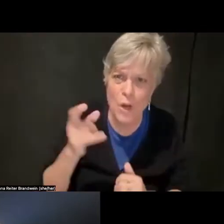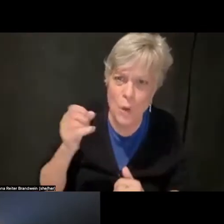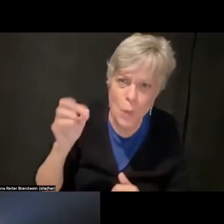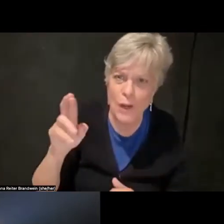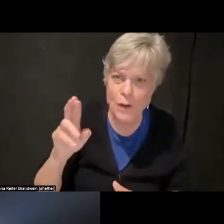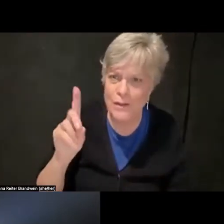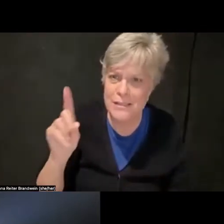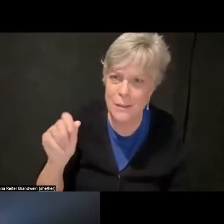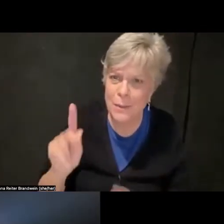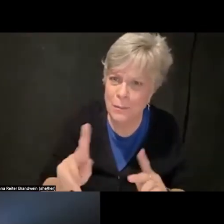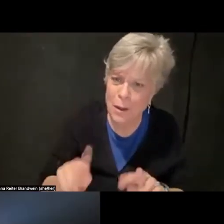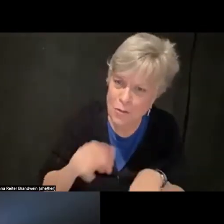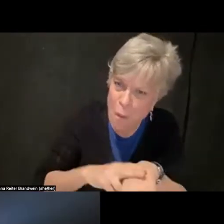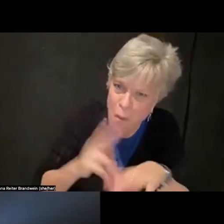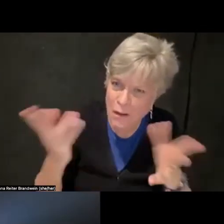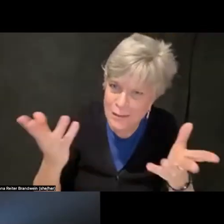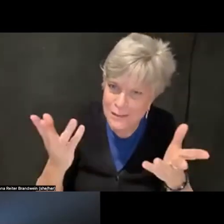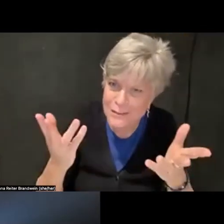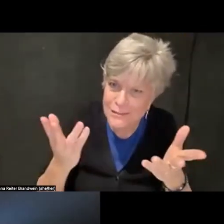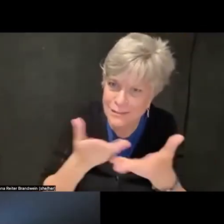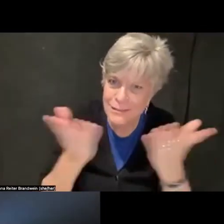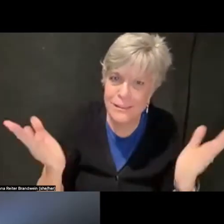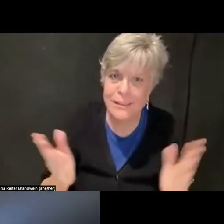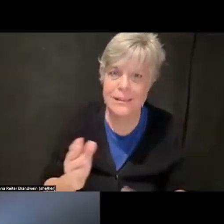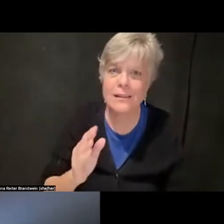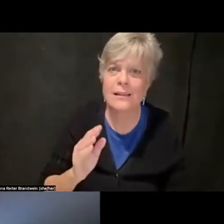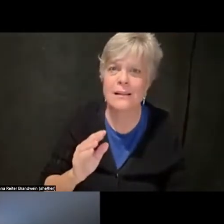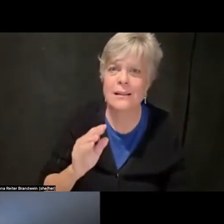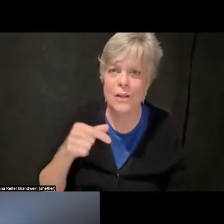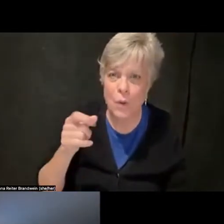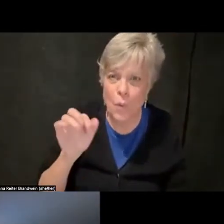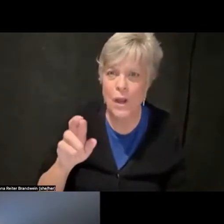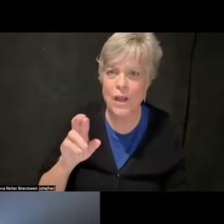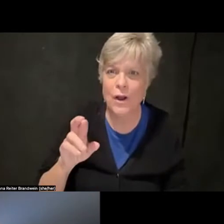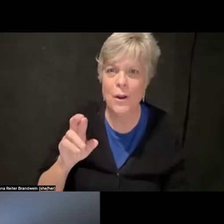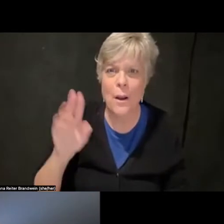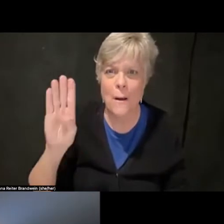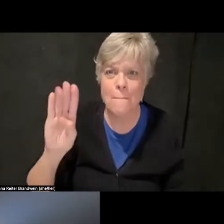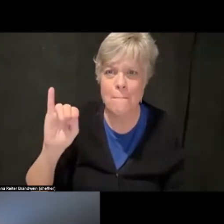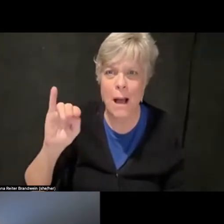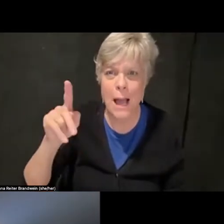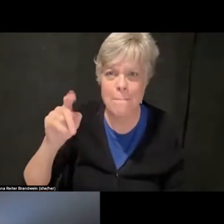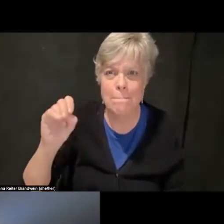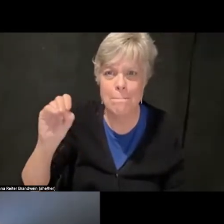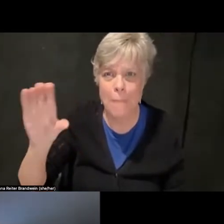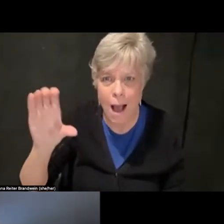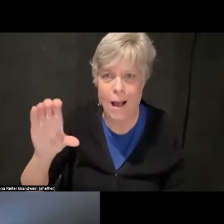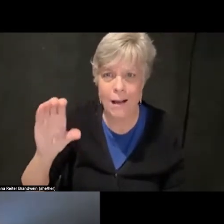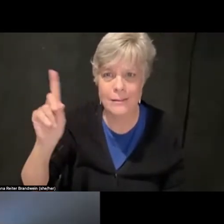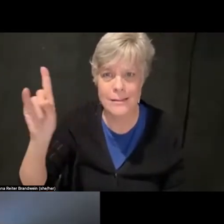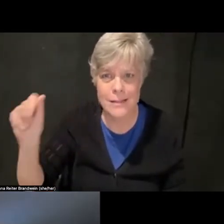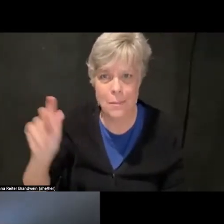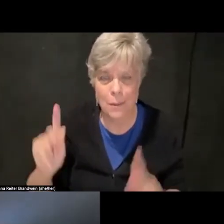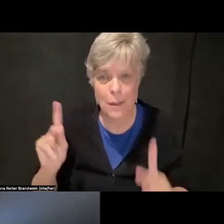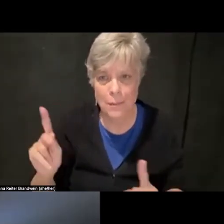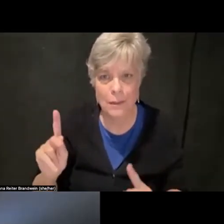there's queer BIPOC disabled people. So I knew that and I was afraid